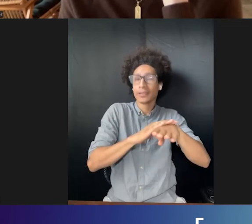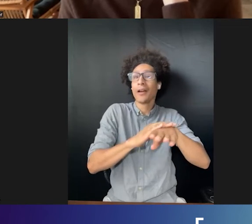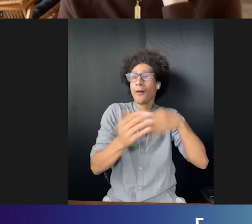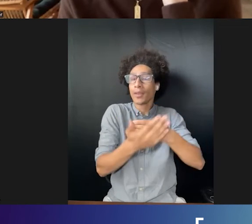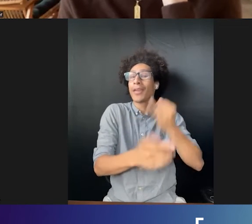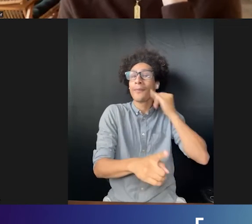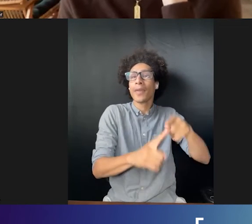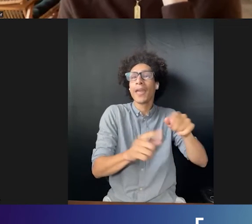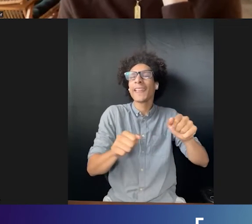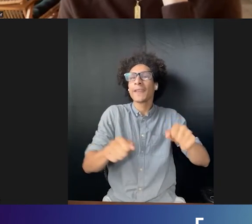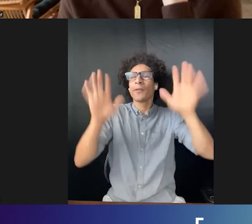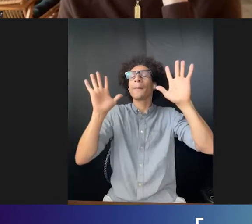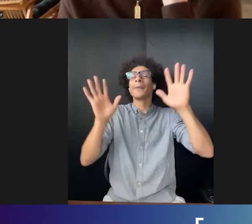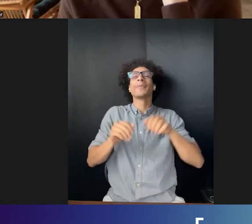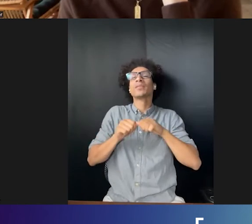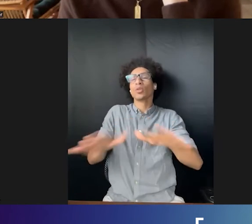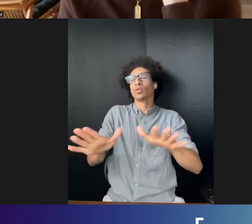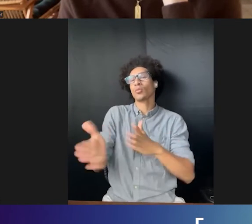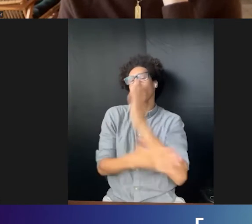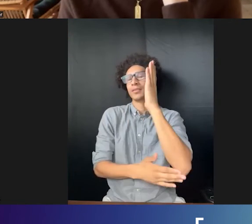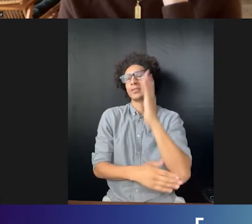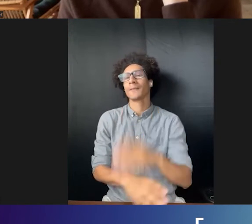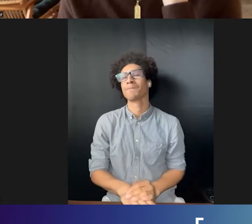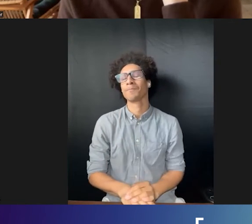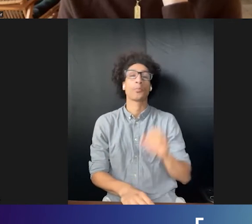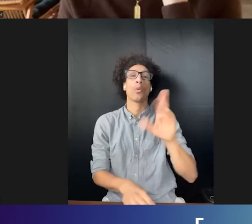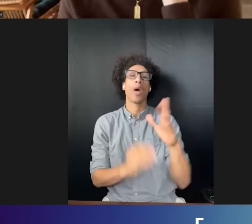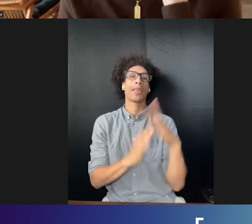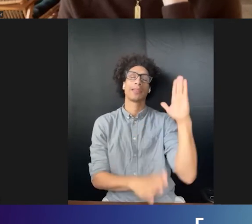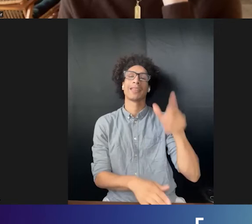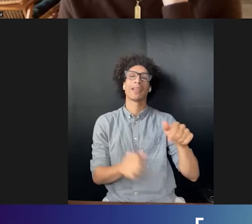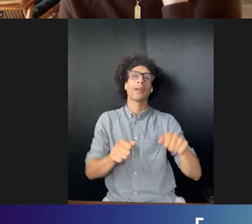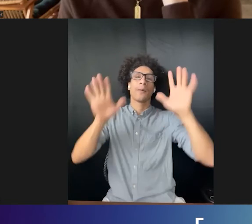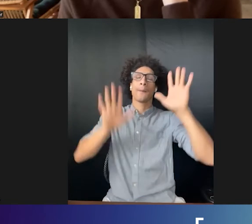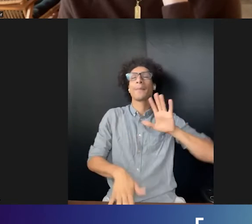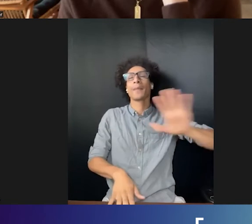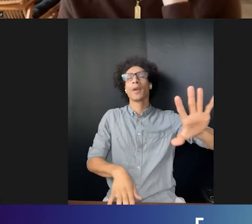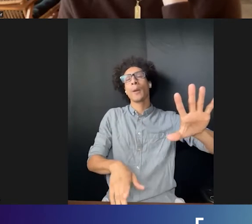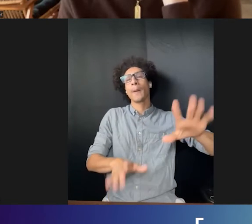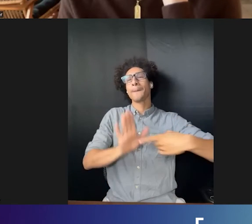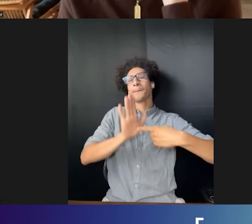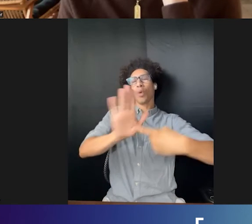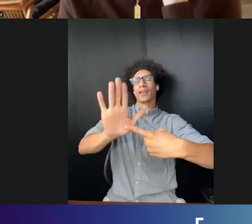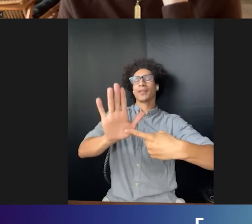or at the very least, a first look on their broadcast rights. Right. So that is the primary source of. So that already puts the project